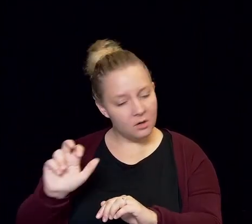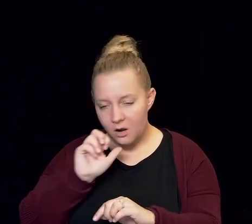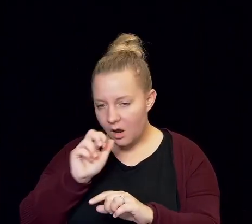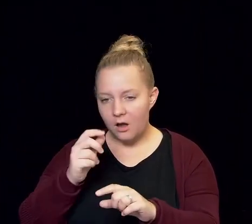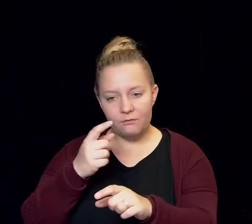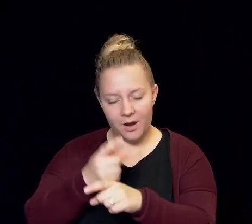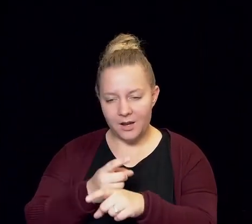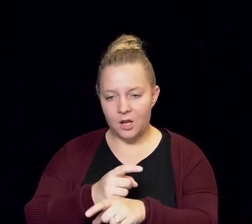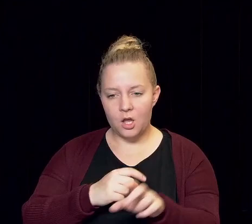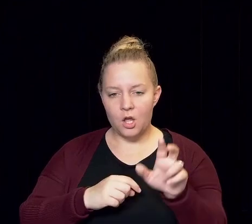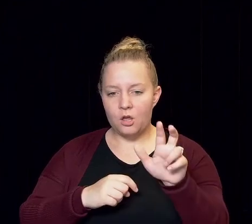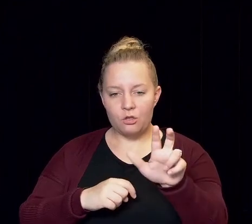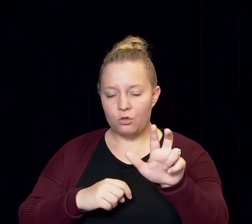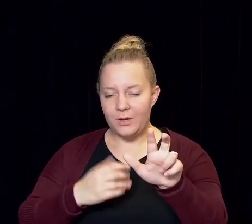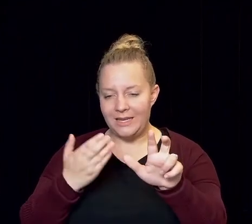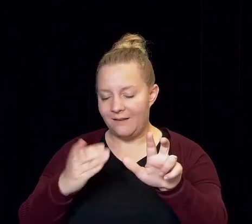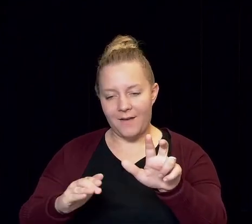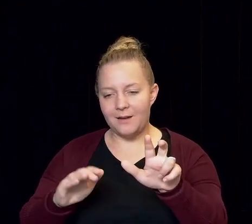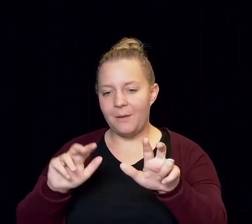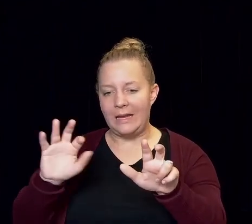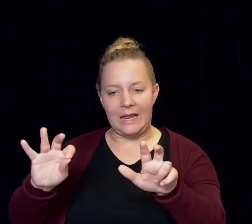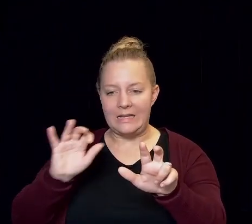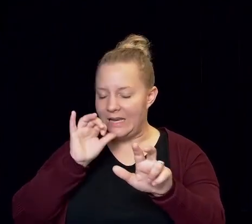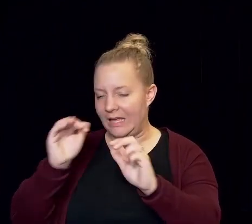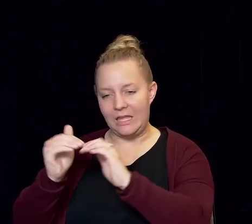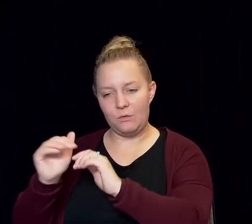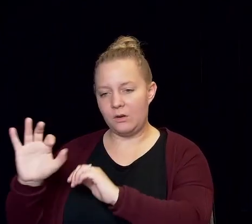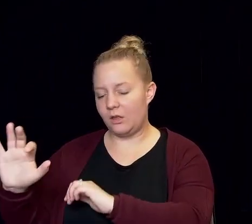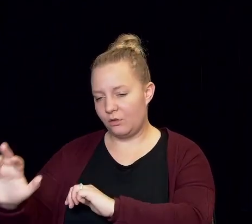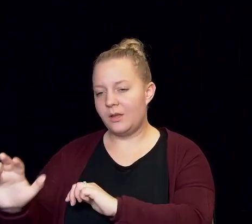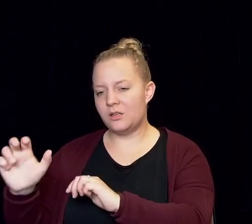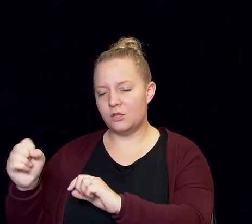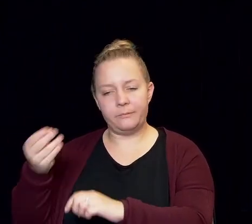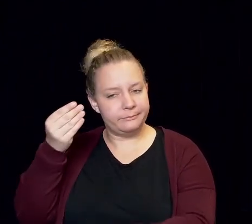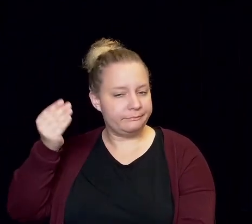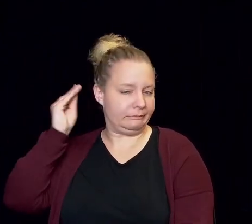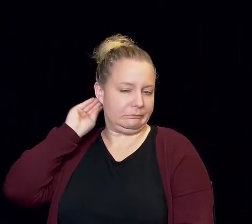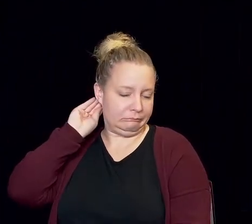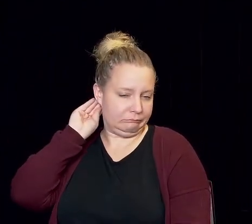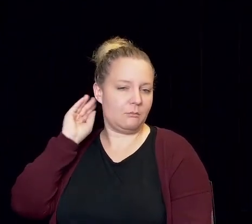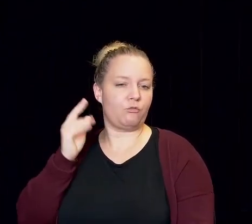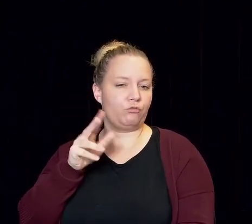is not 3. So just be careful with that but that's something you can always keep in mind.